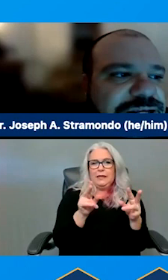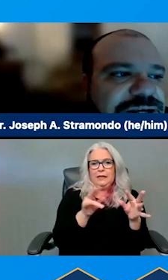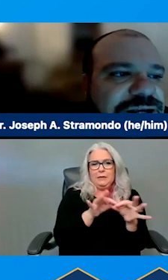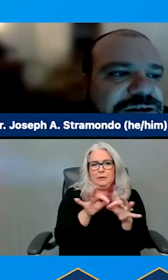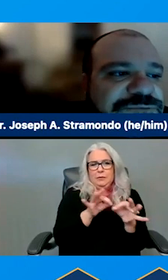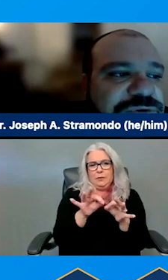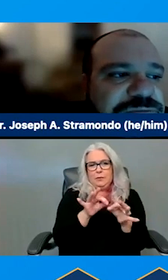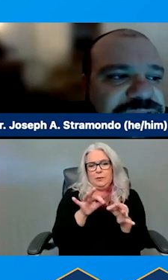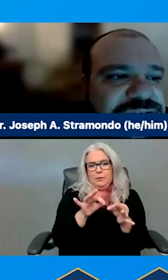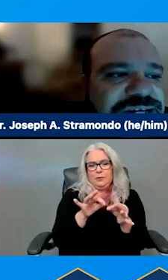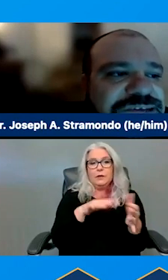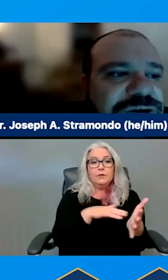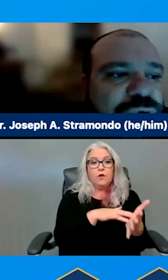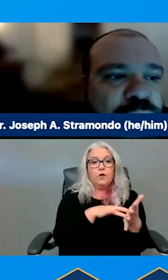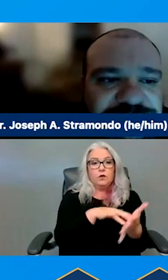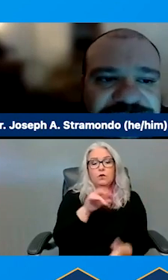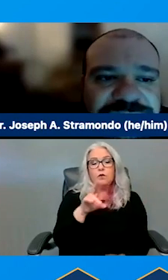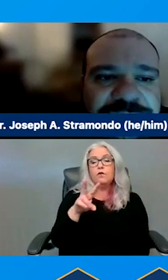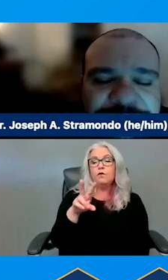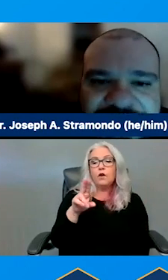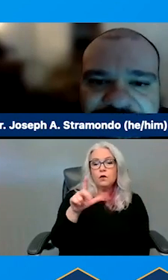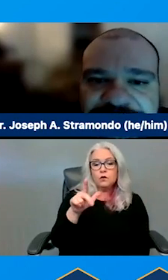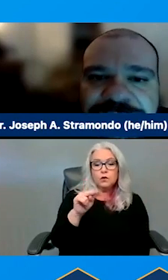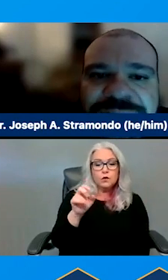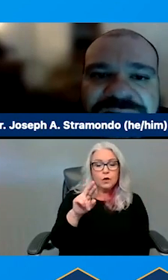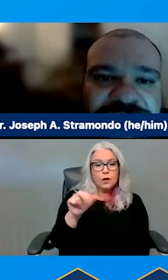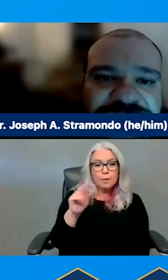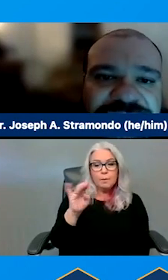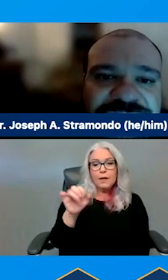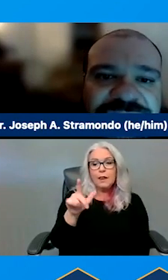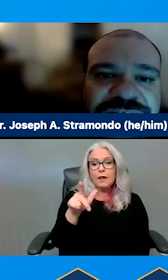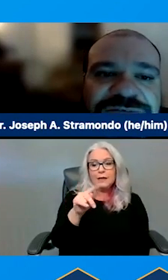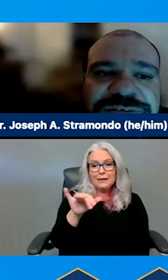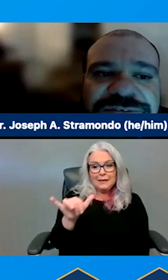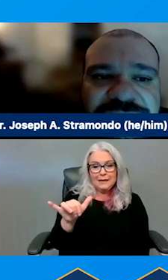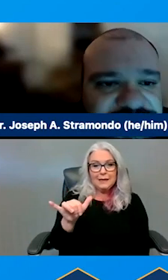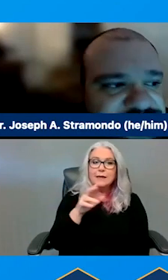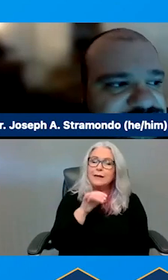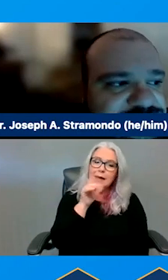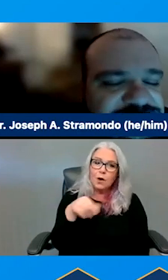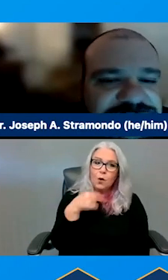narrowly define vulnerability. Vulnerability is not only about